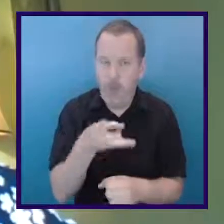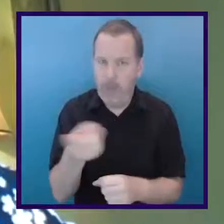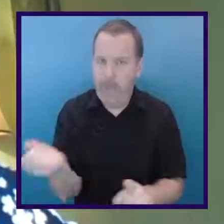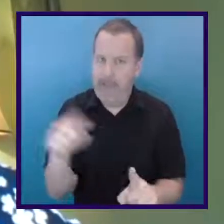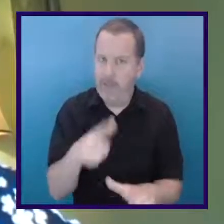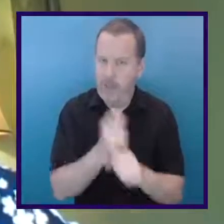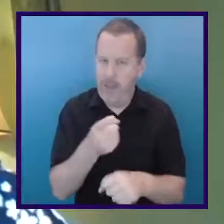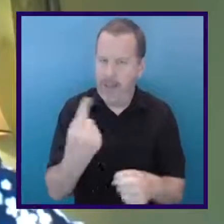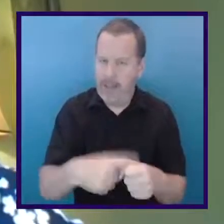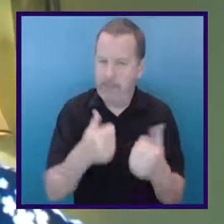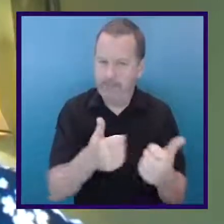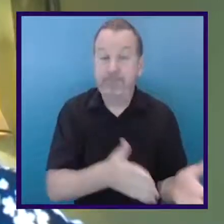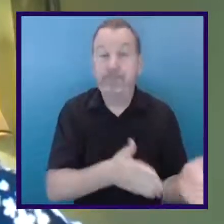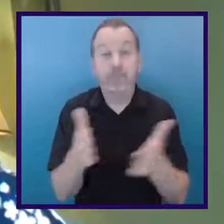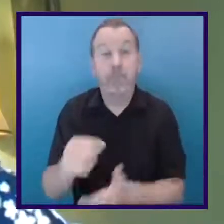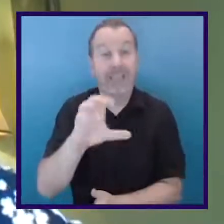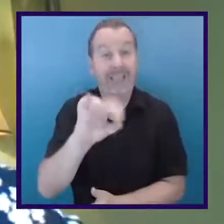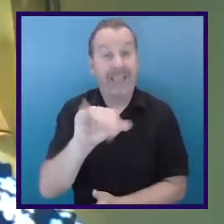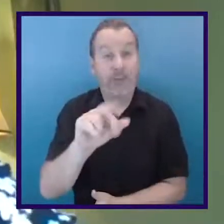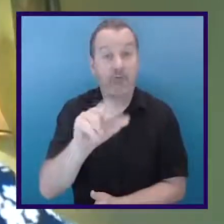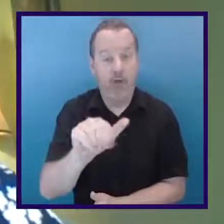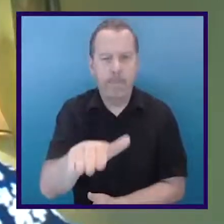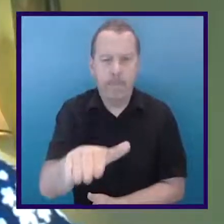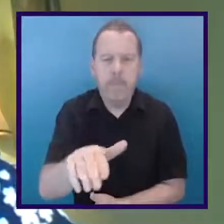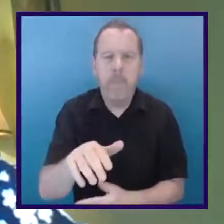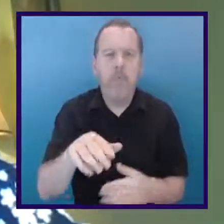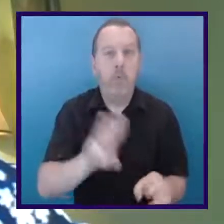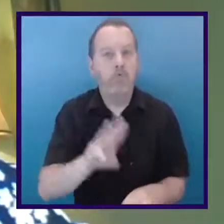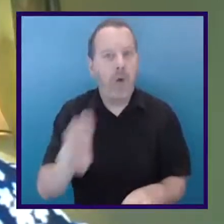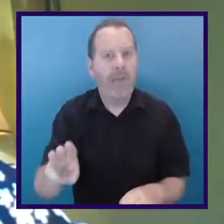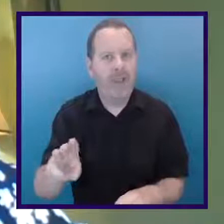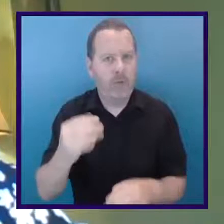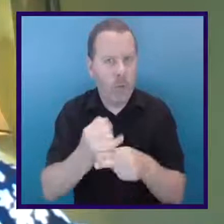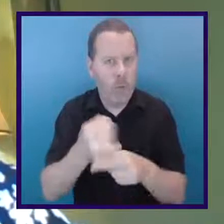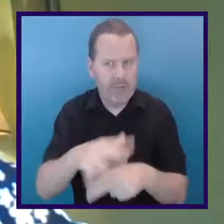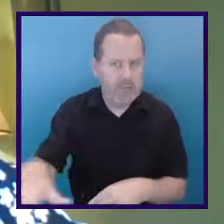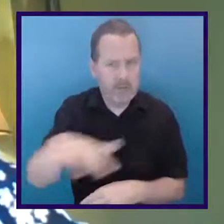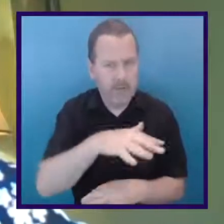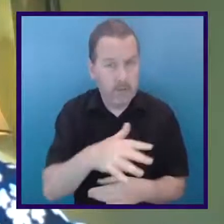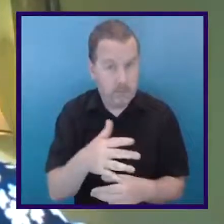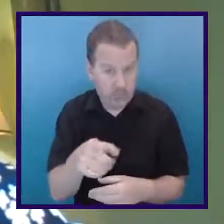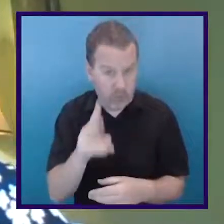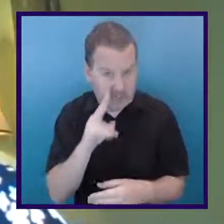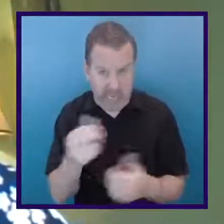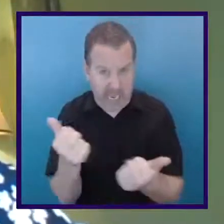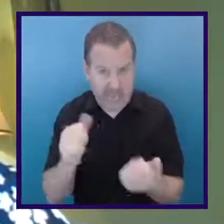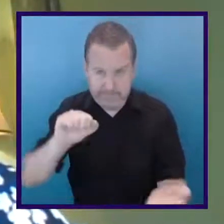Can I ask, Ciara, in the post primary sector, have you seen any major shifts and trends